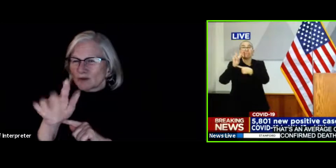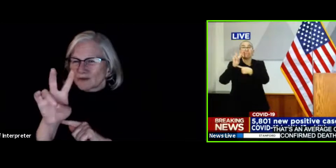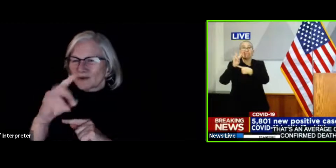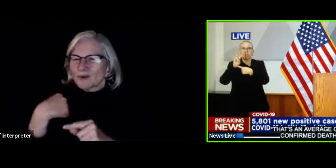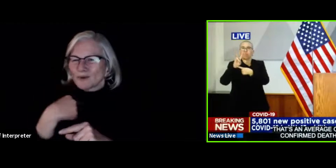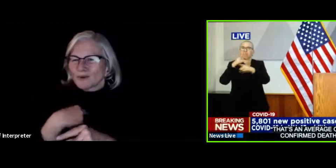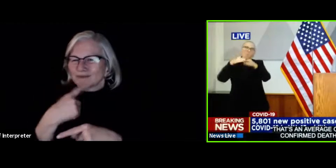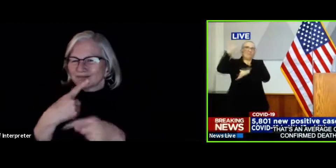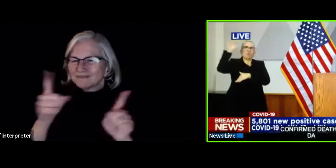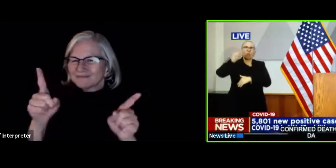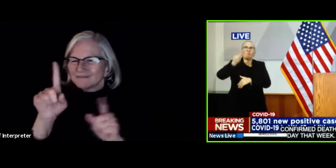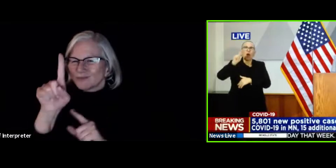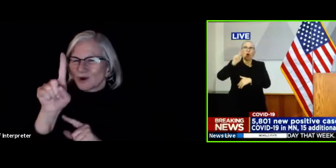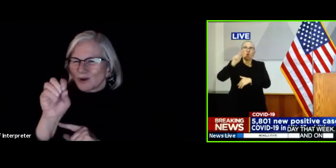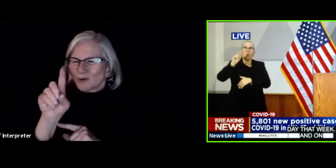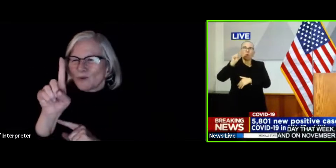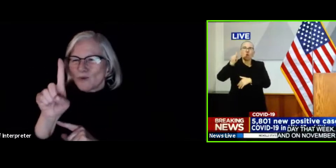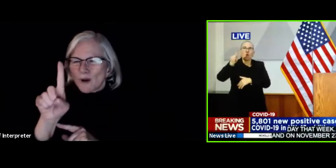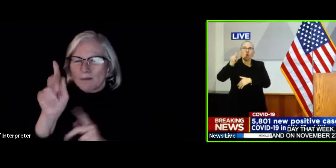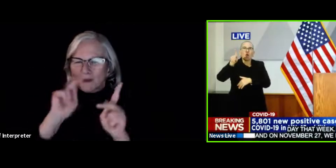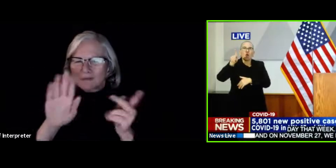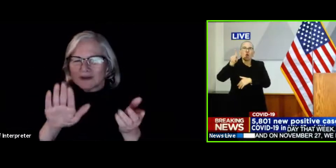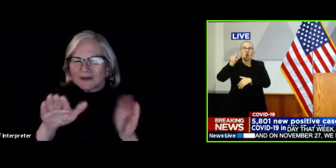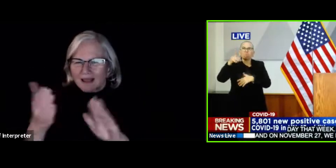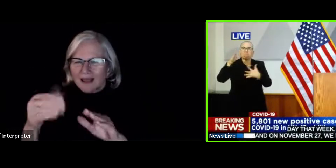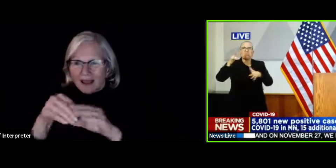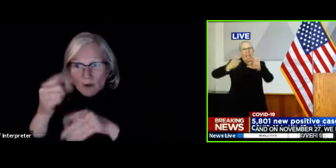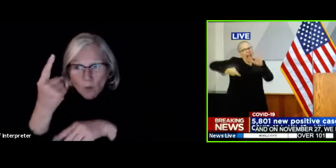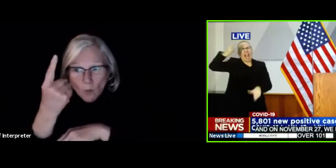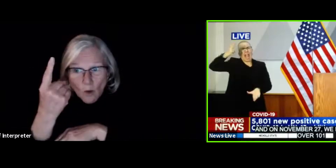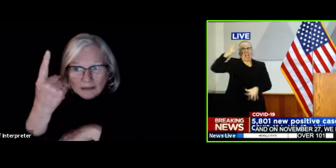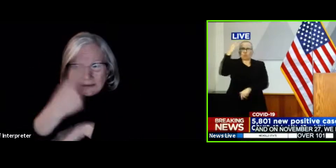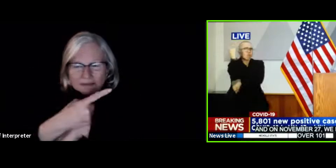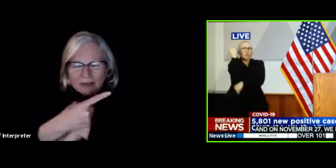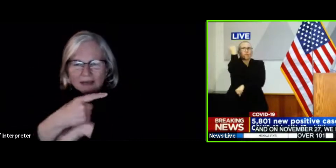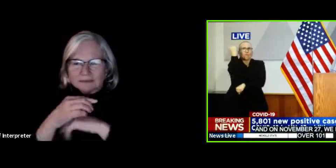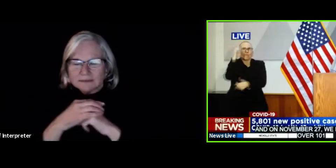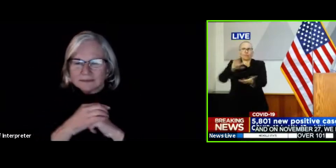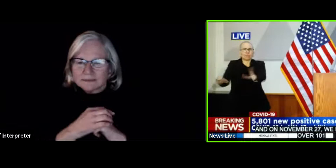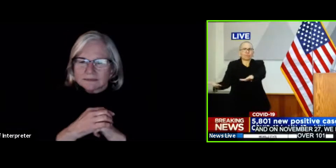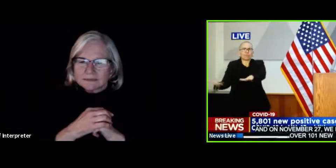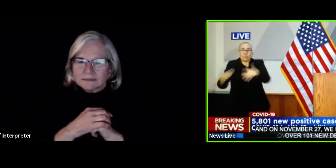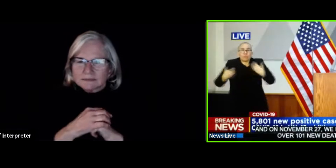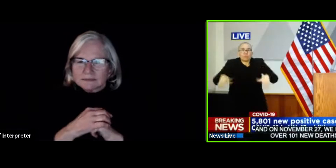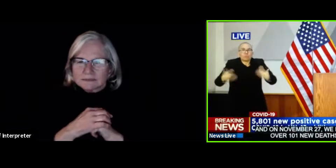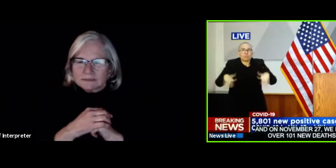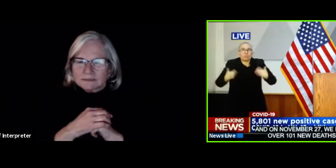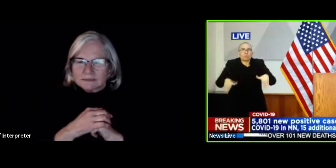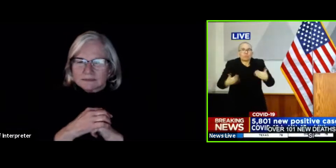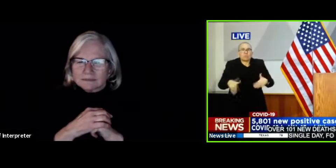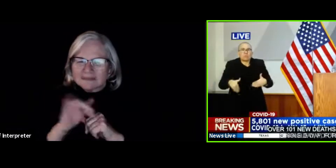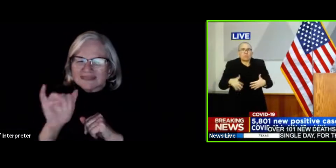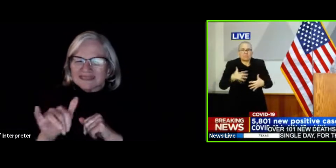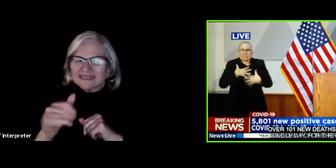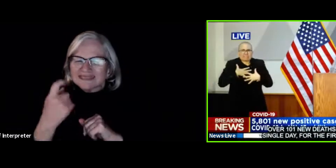DAY FOR THE FIRST TIME AND THAT WAS THE REPORT ON NOVEMBER 27th OF DATA FROM WEDNESDAY.